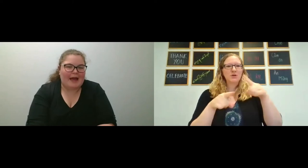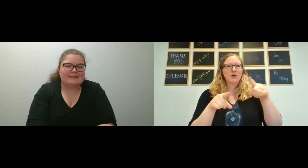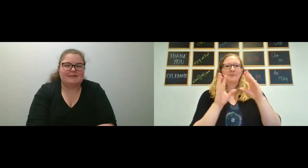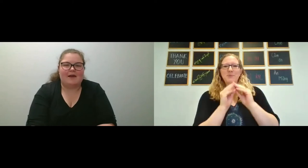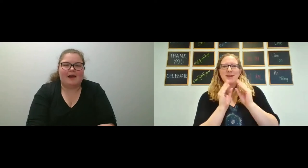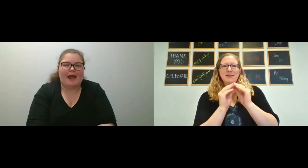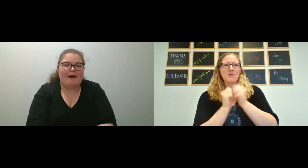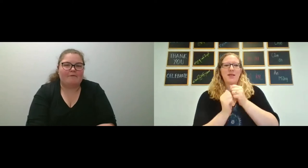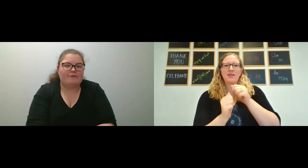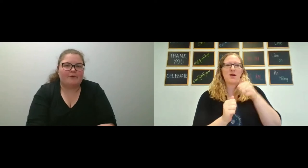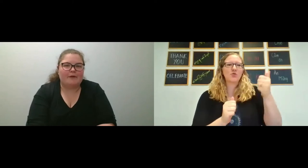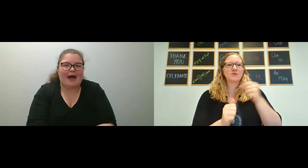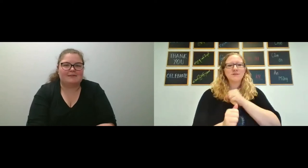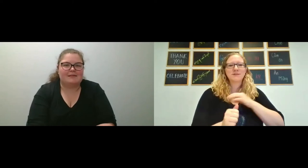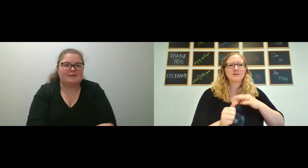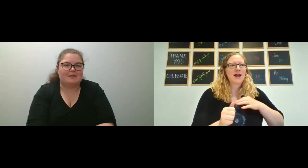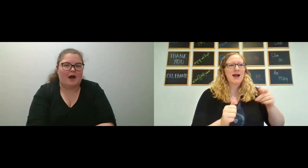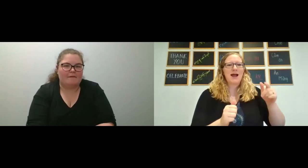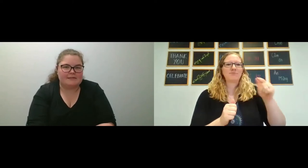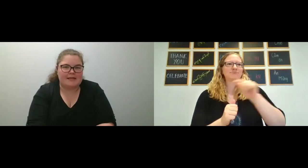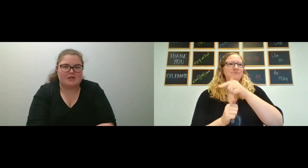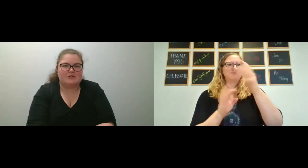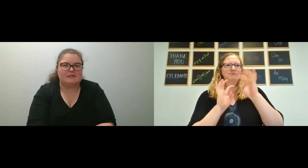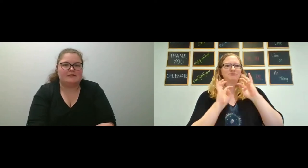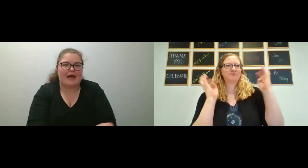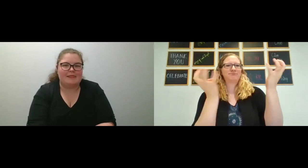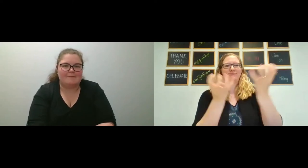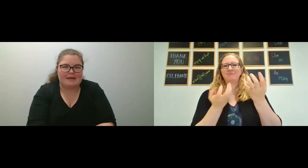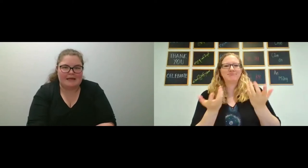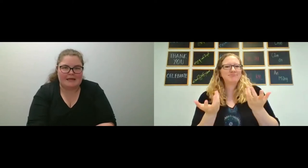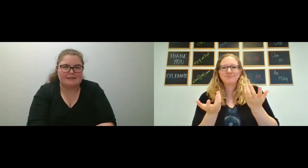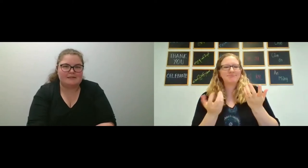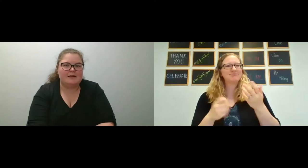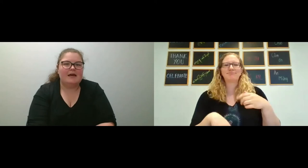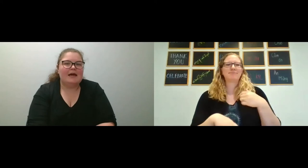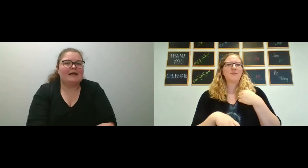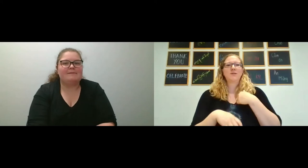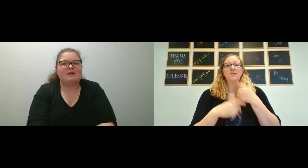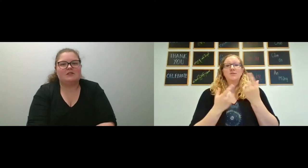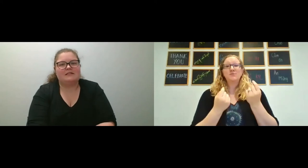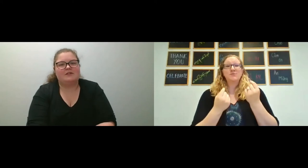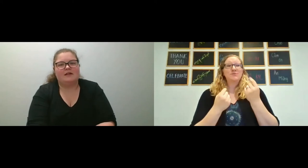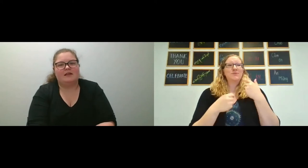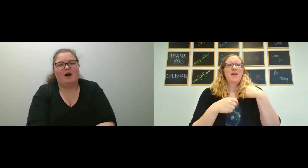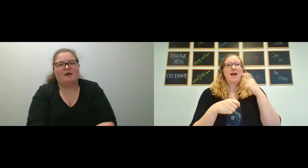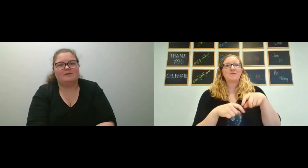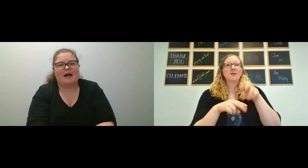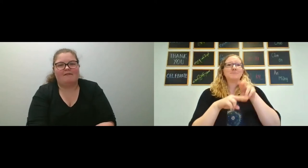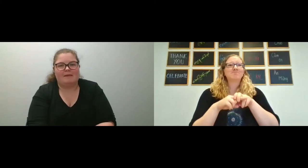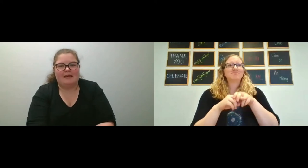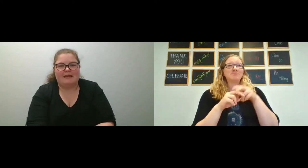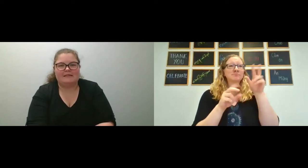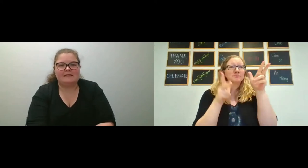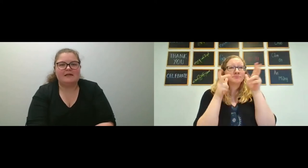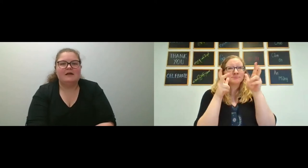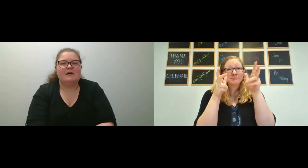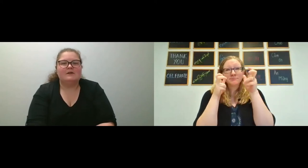I did not have full access to the conversations and the meetings, especially during the all staff meetings.